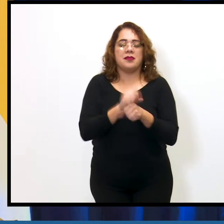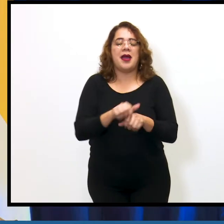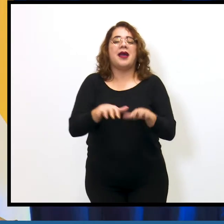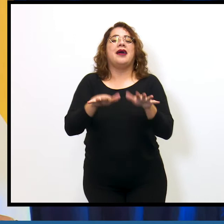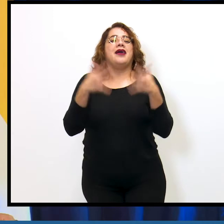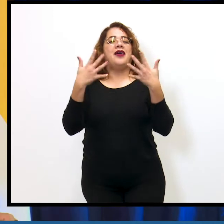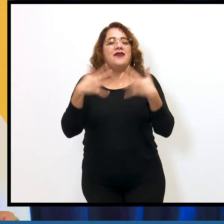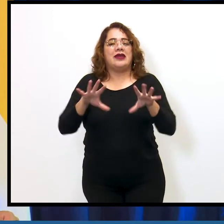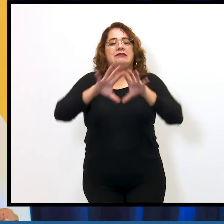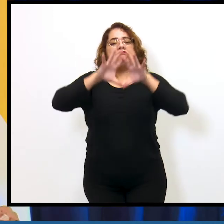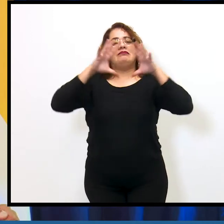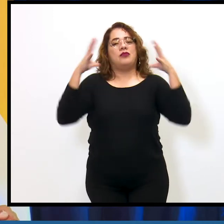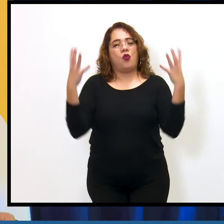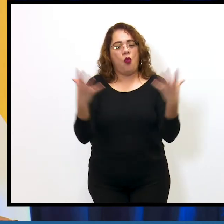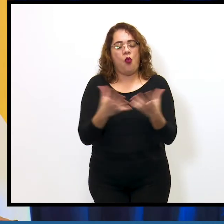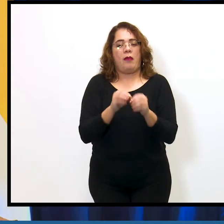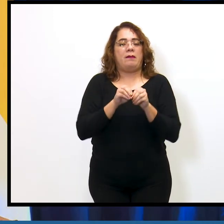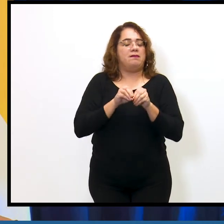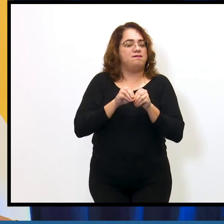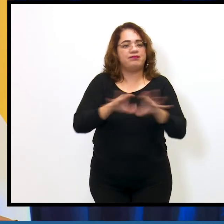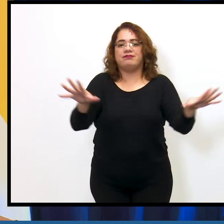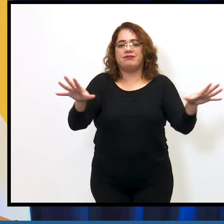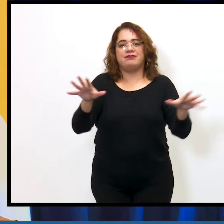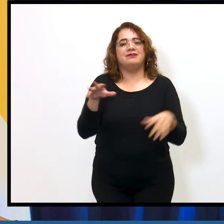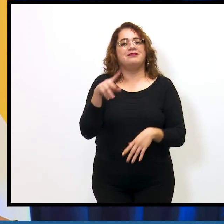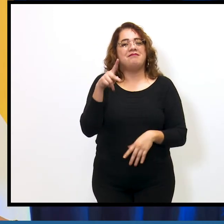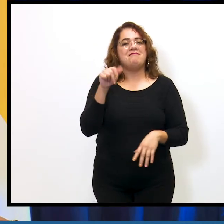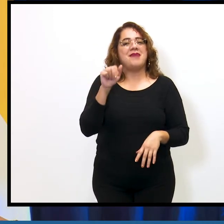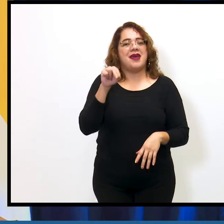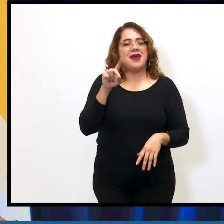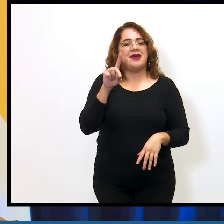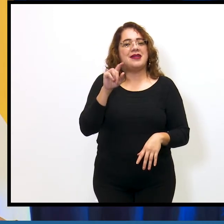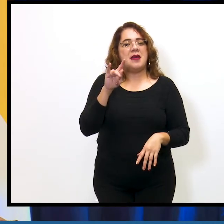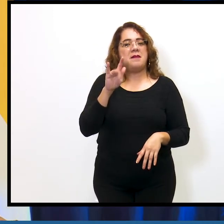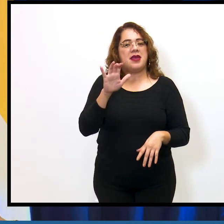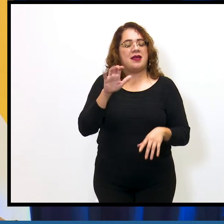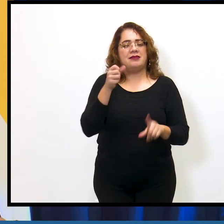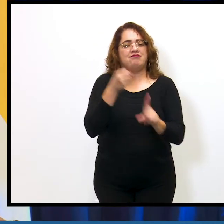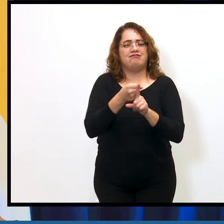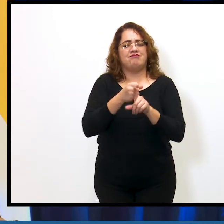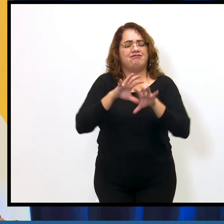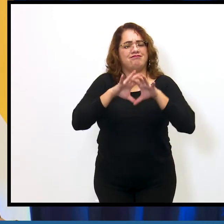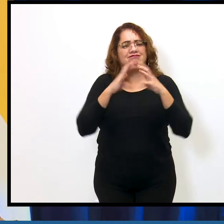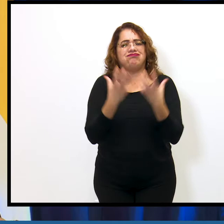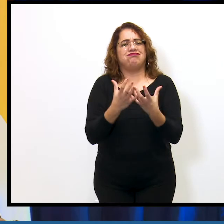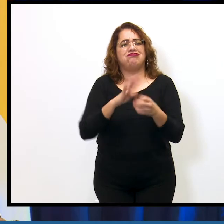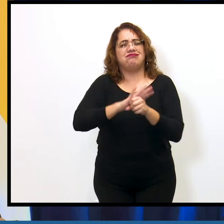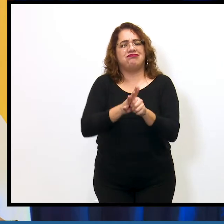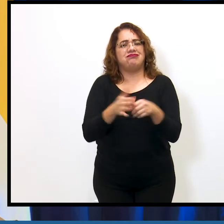around masking have been resolved. I think that they're new. The city has had to over time put in